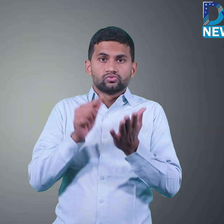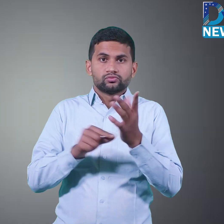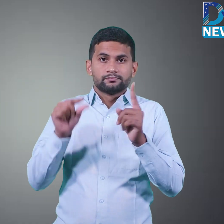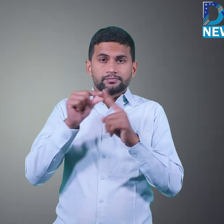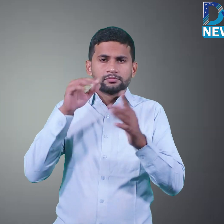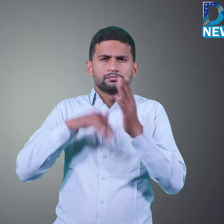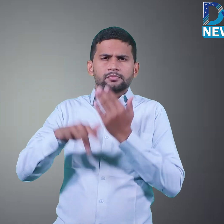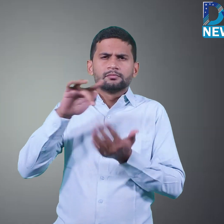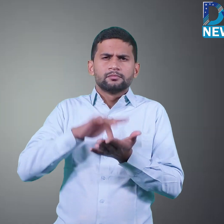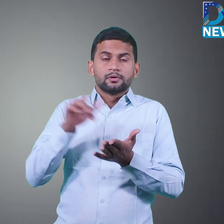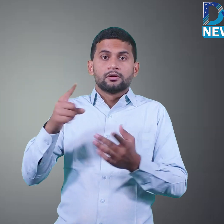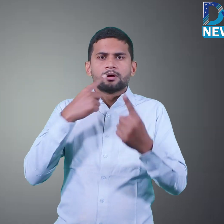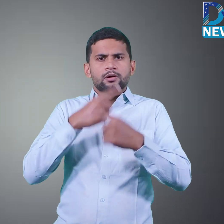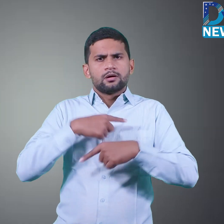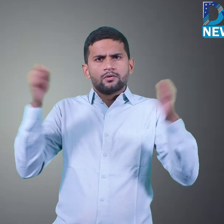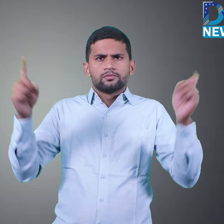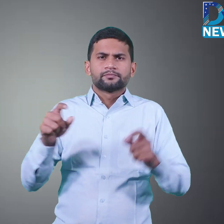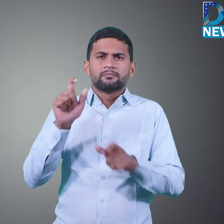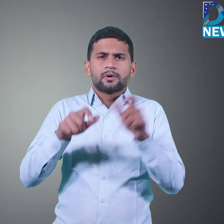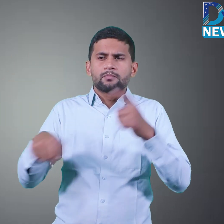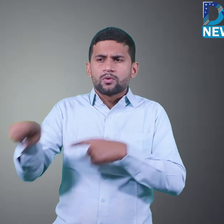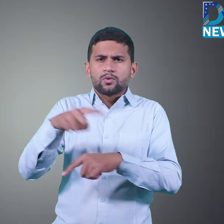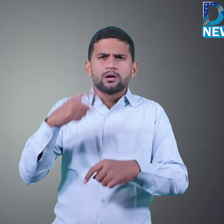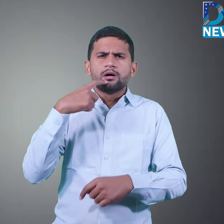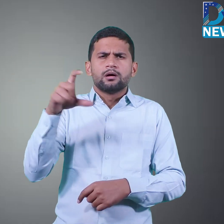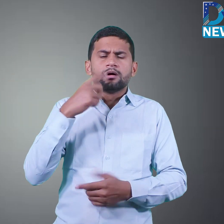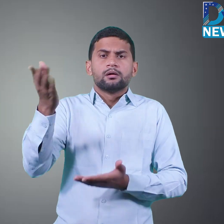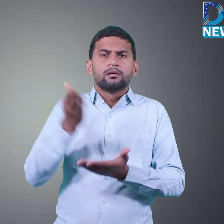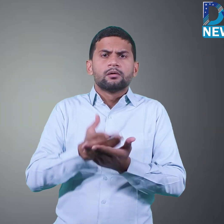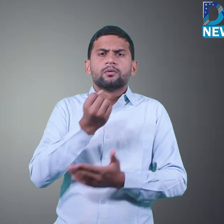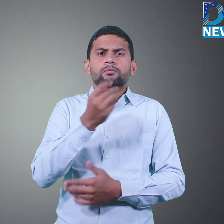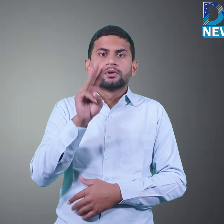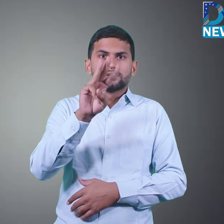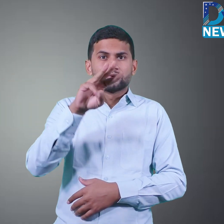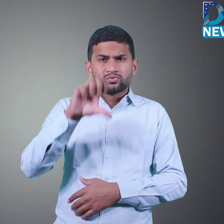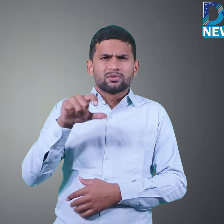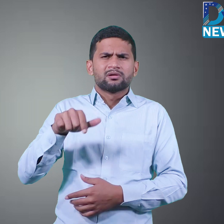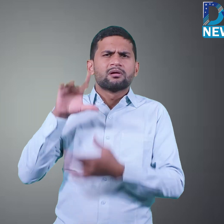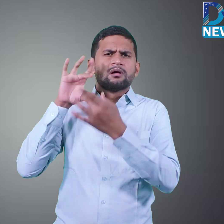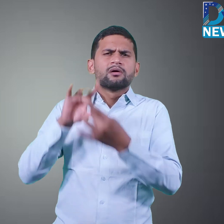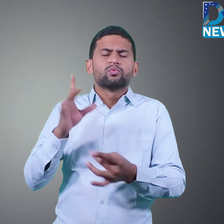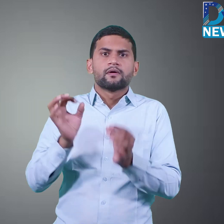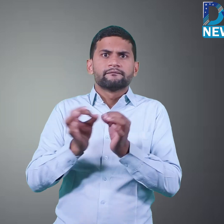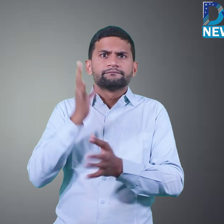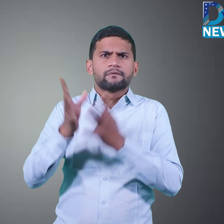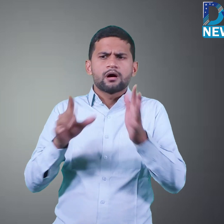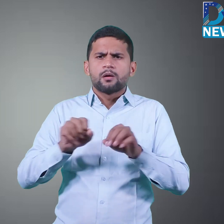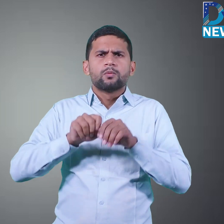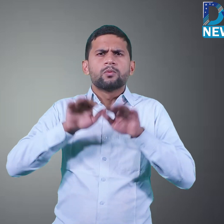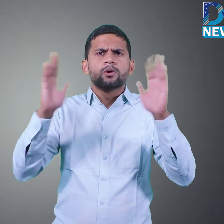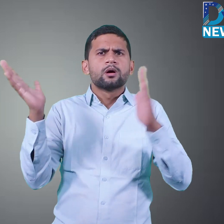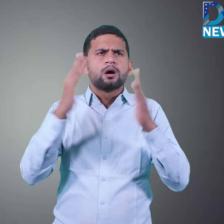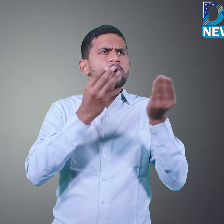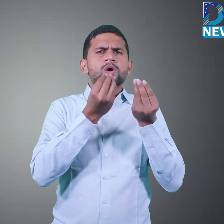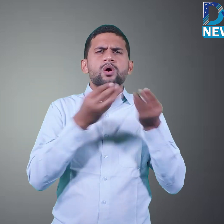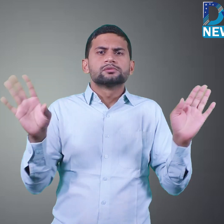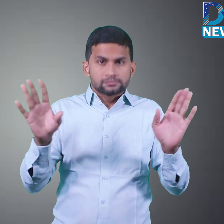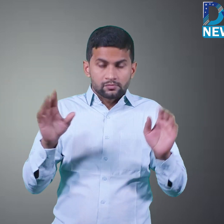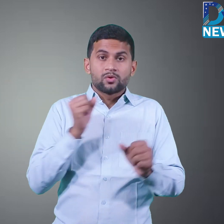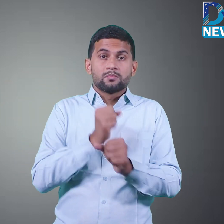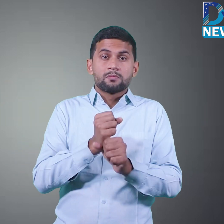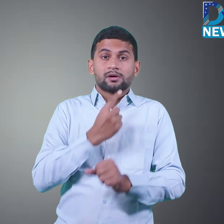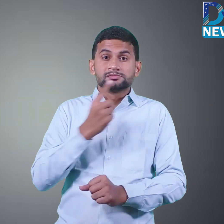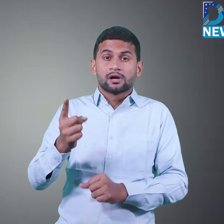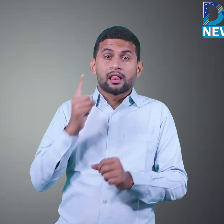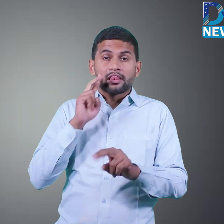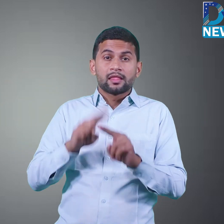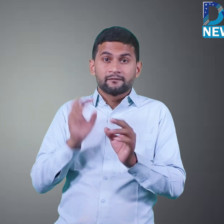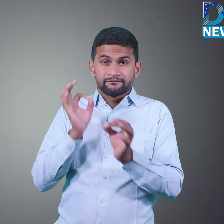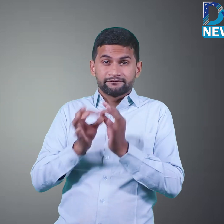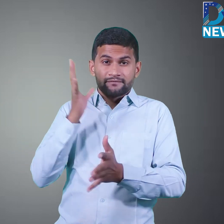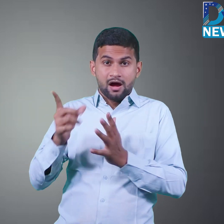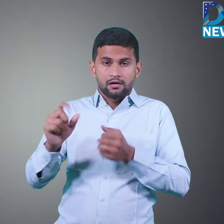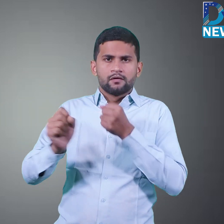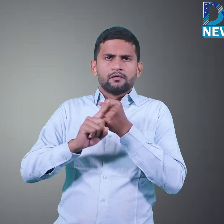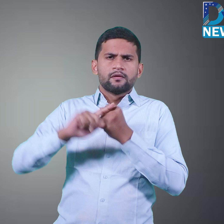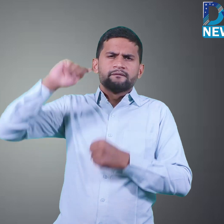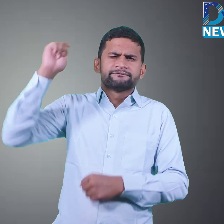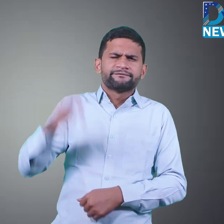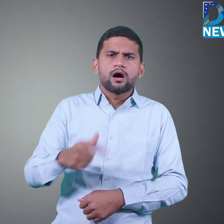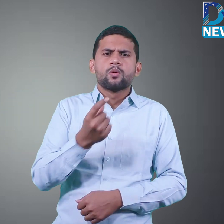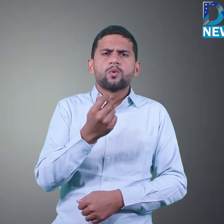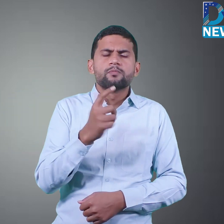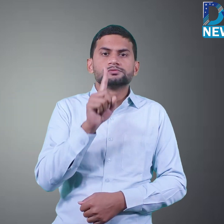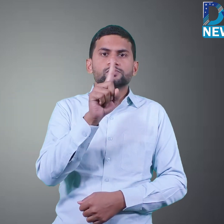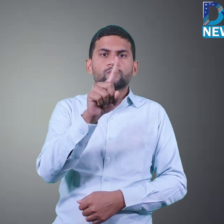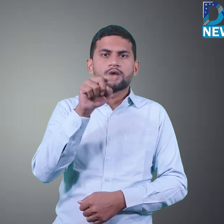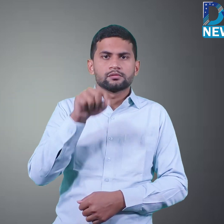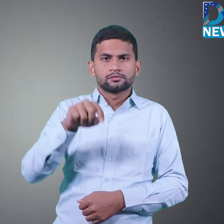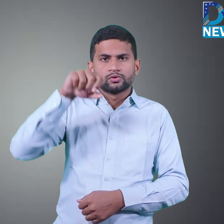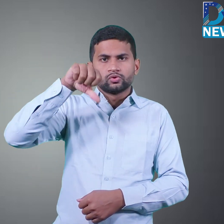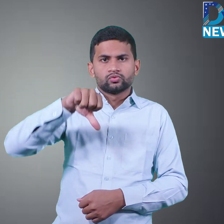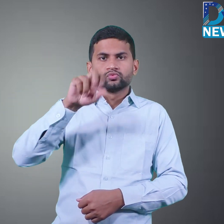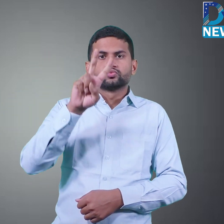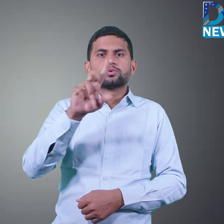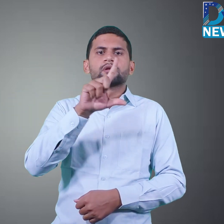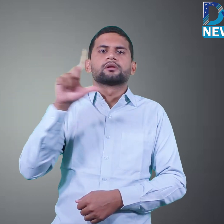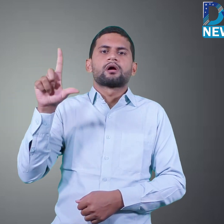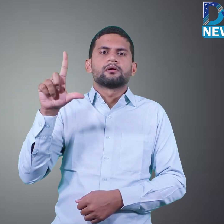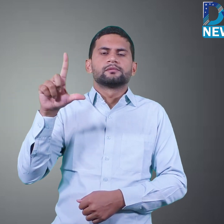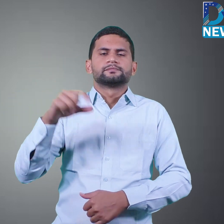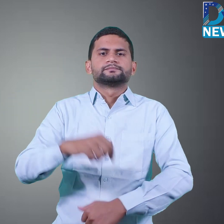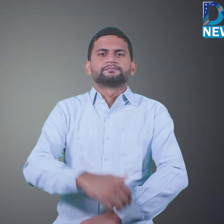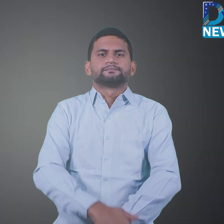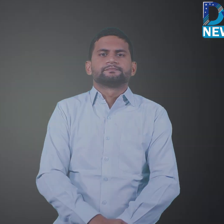₹1.92L fine imposed in 39 cases of stubble burning in UP's Ballia